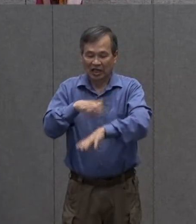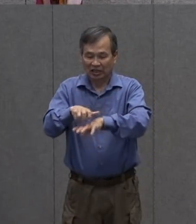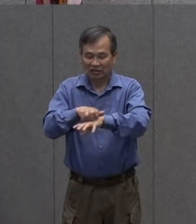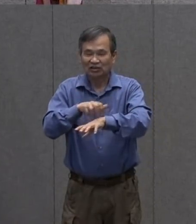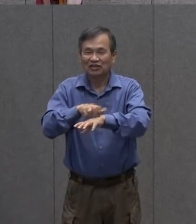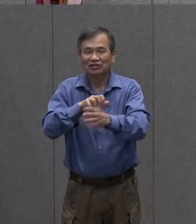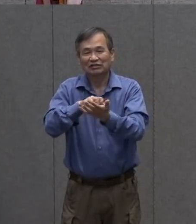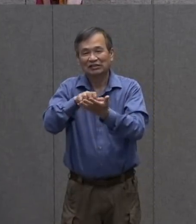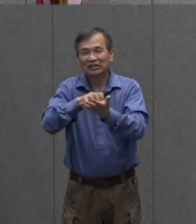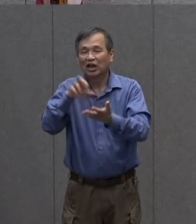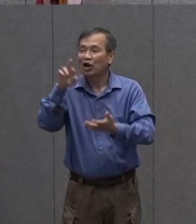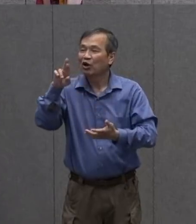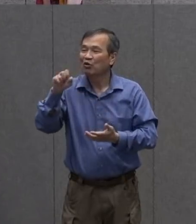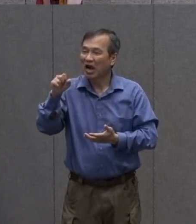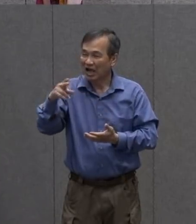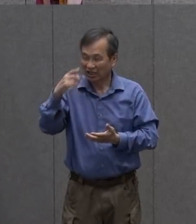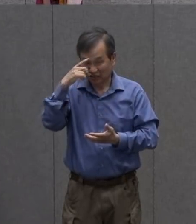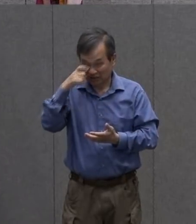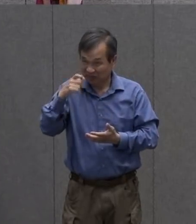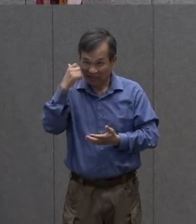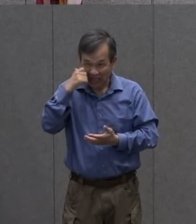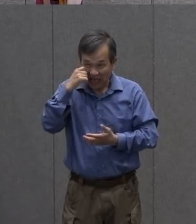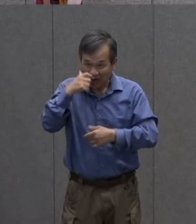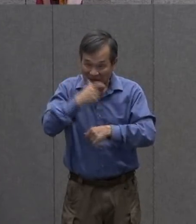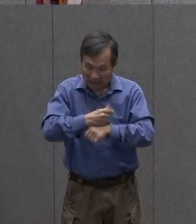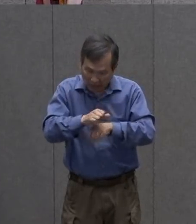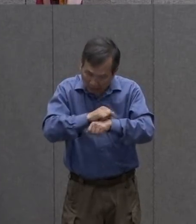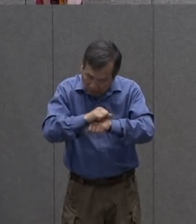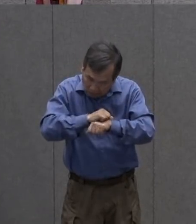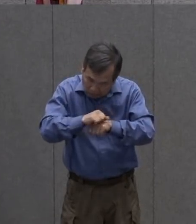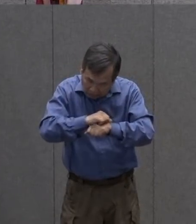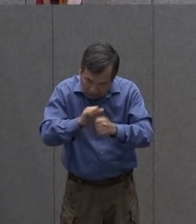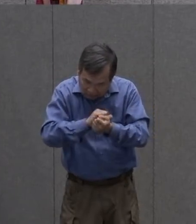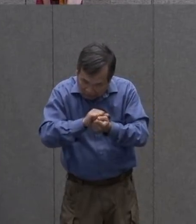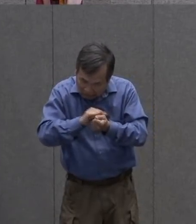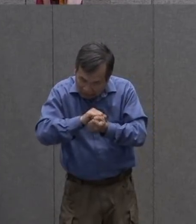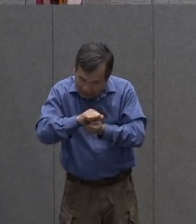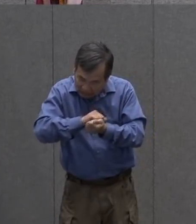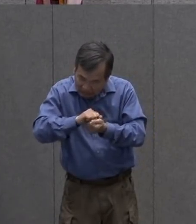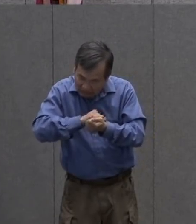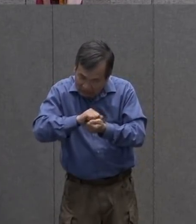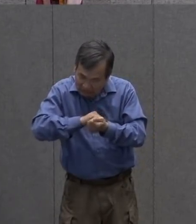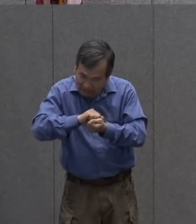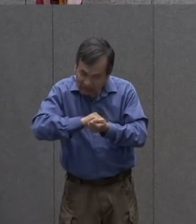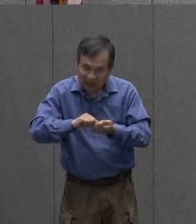as a result of daily preoperative scrubbings in an antiseptic solution,